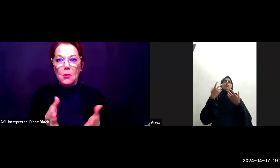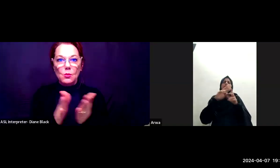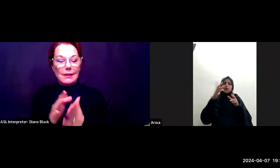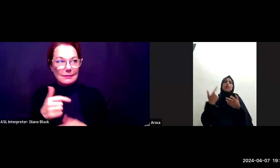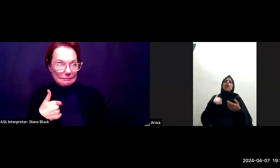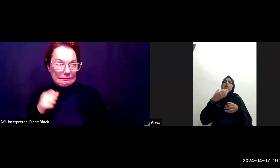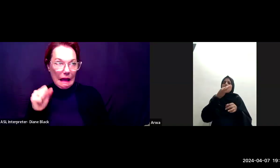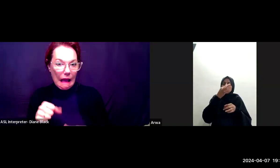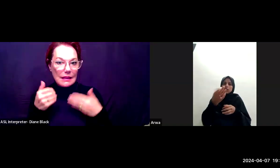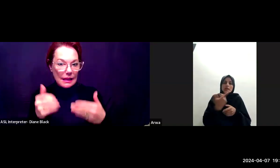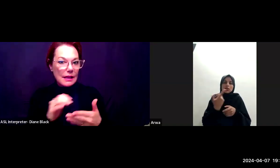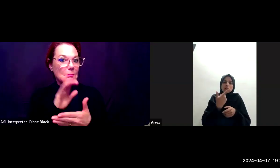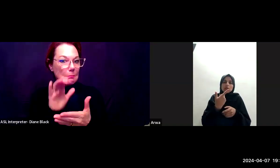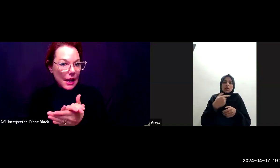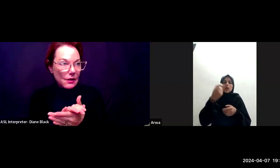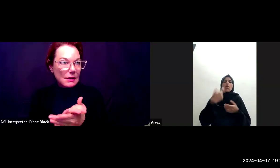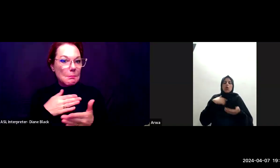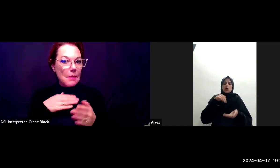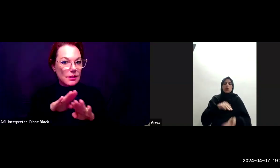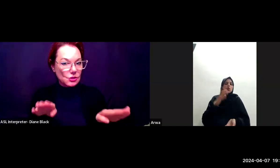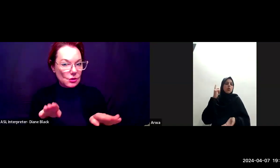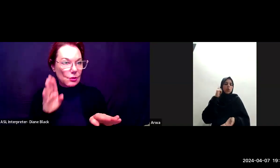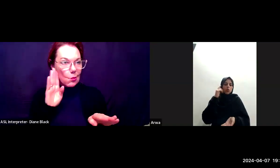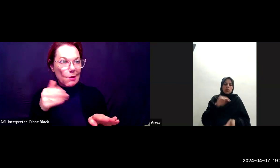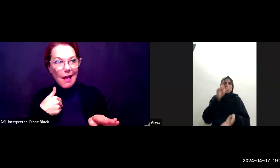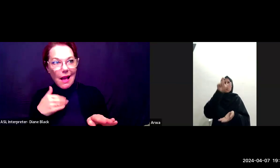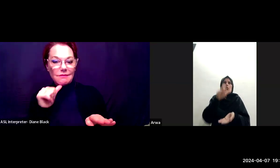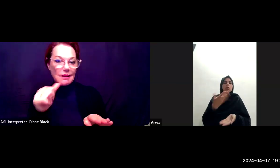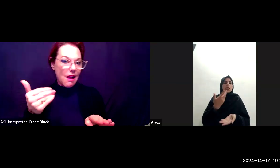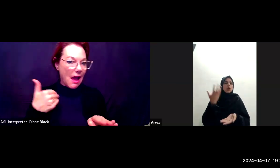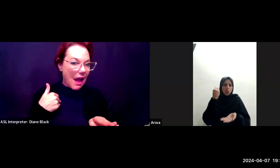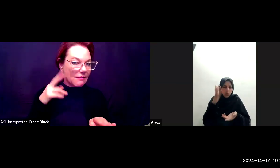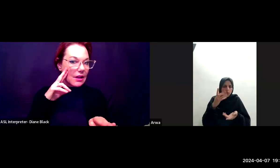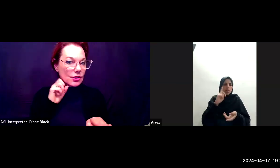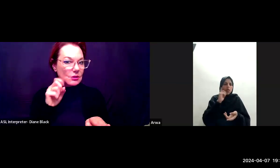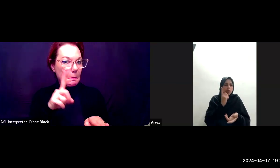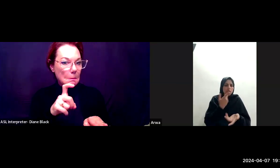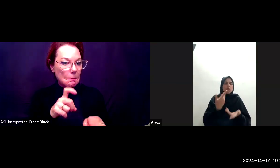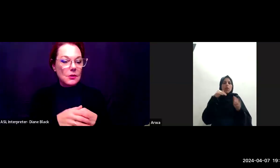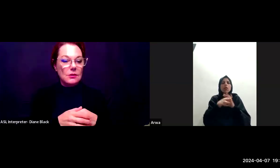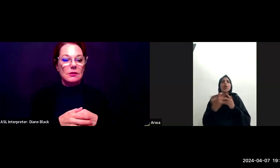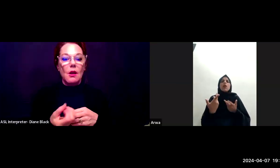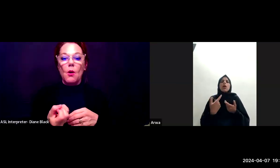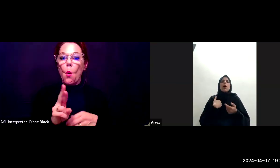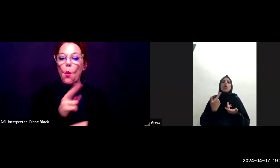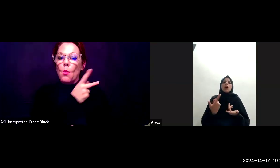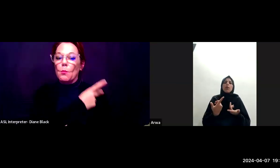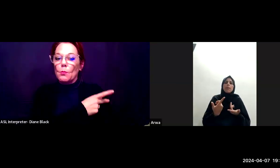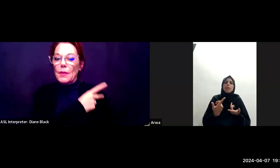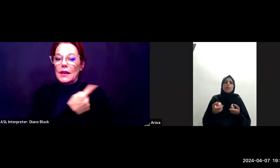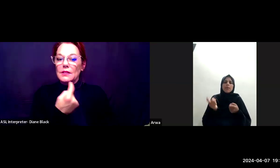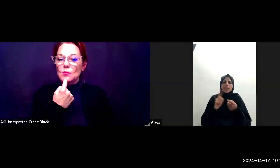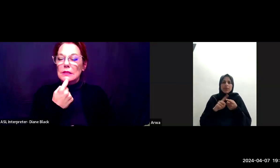have normal children. and or they can come and say look I I would rather prefer whom I